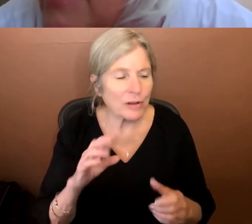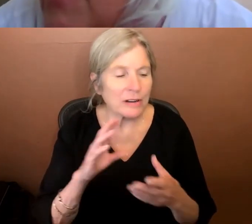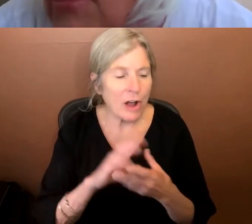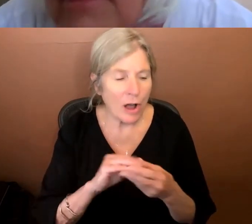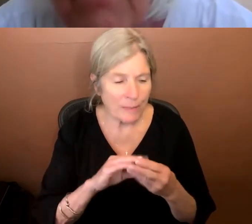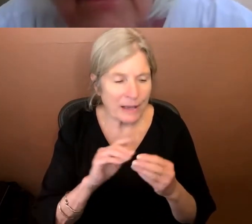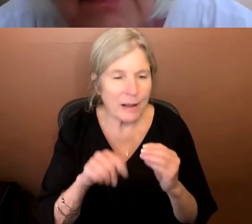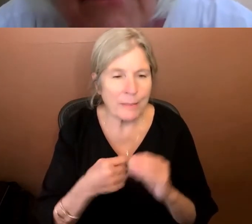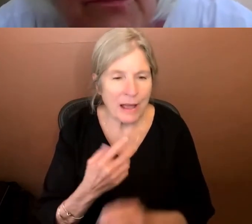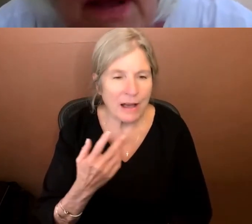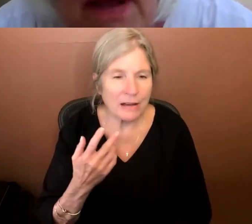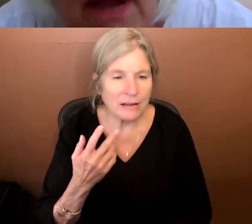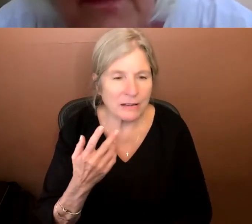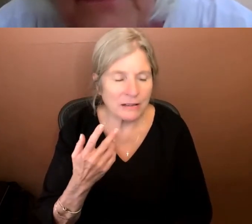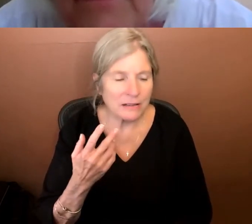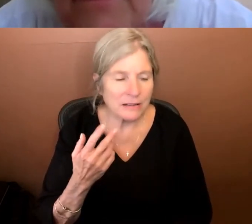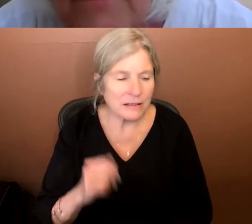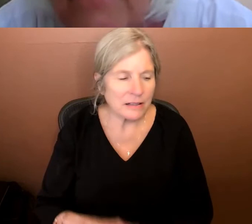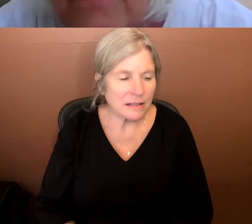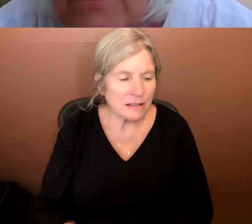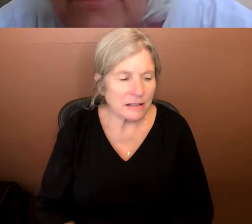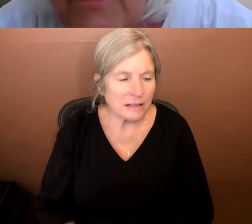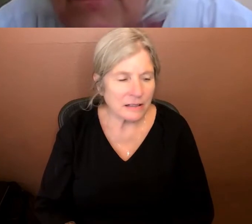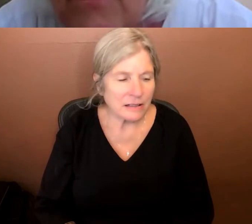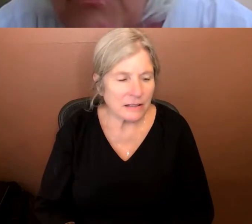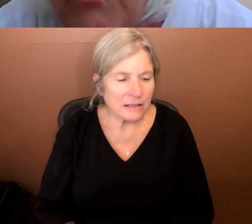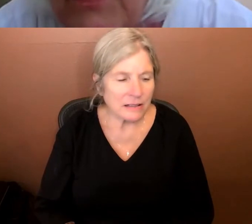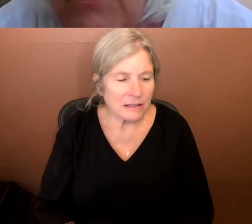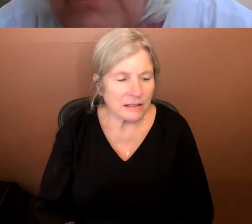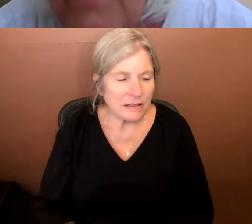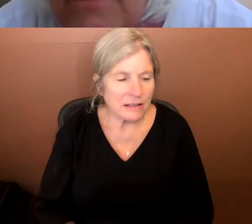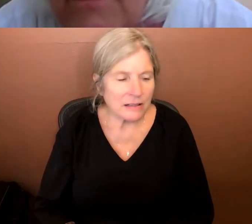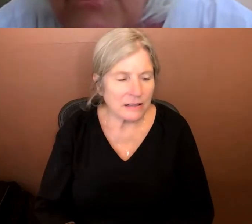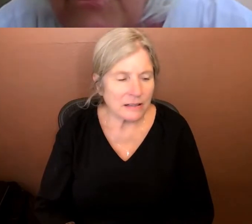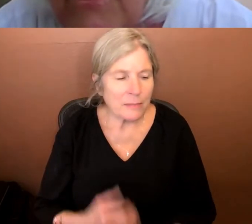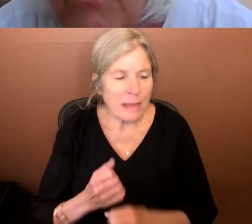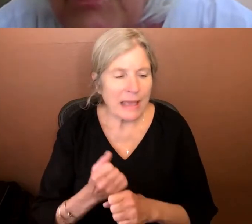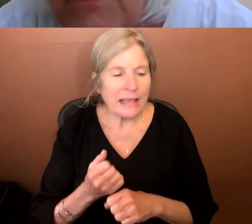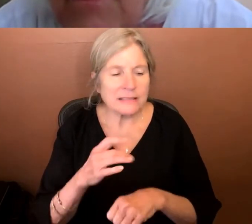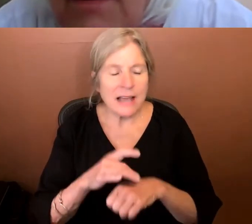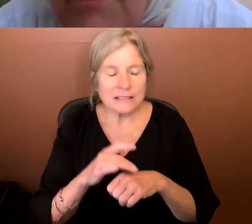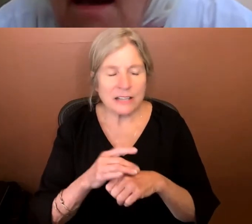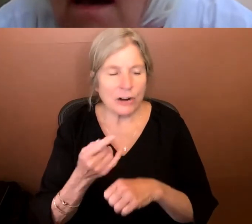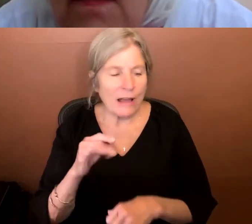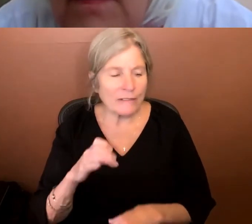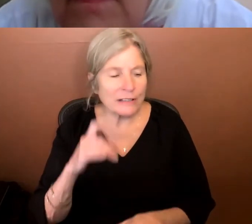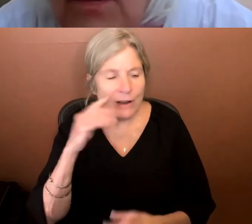largely for informational purposes, but also with a lot of knowledge